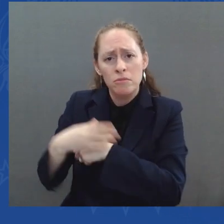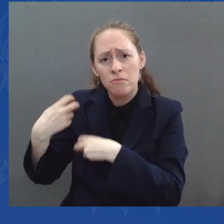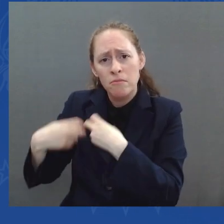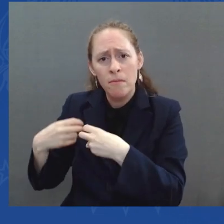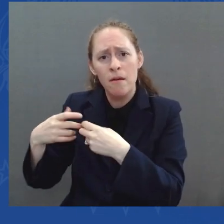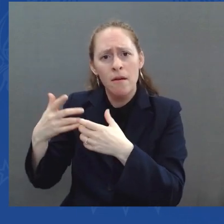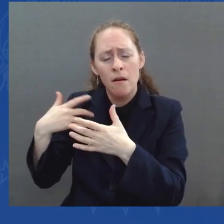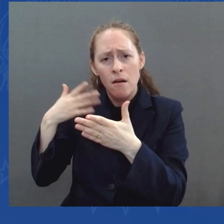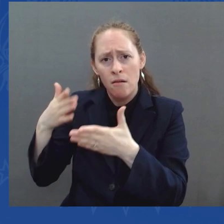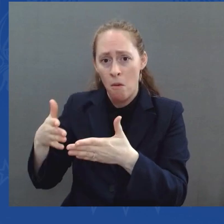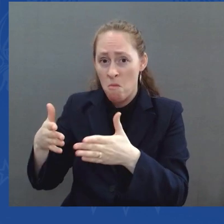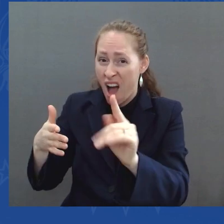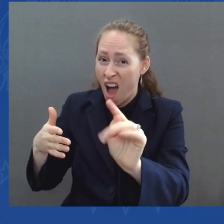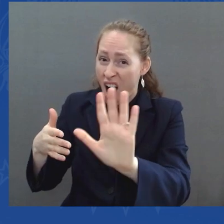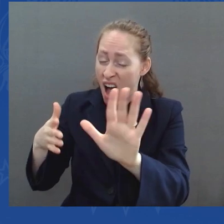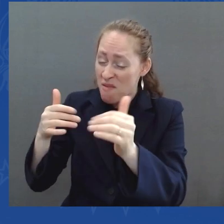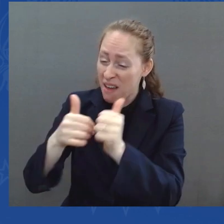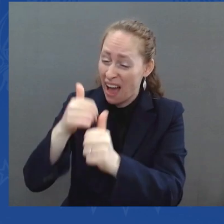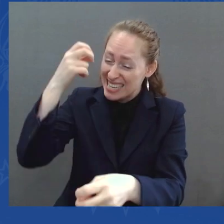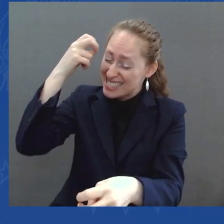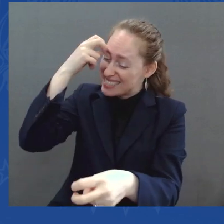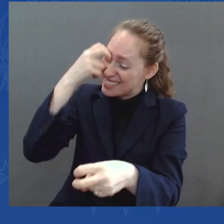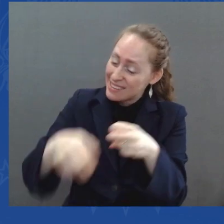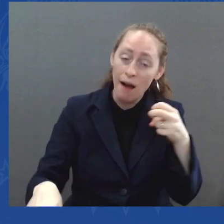38th states to expand Medicaid under the Affordable Care Act.